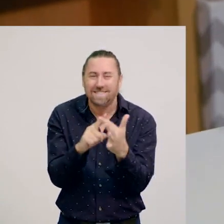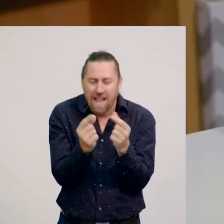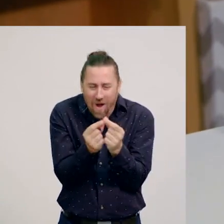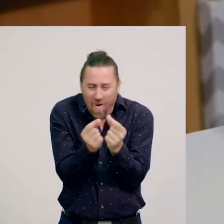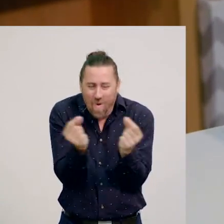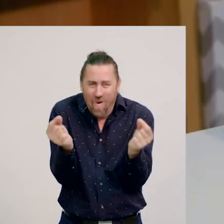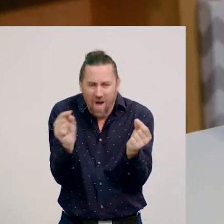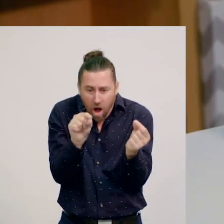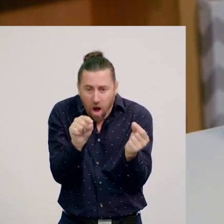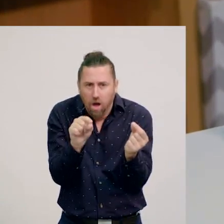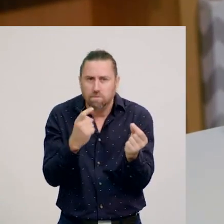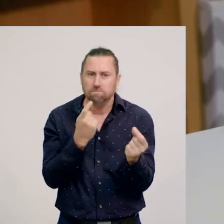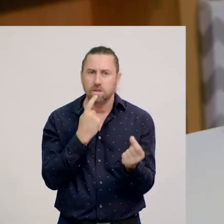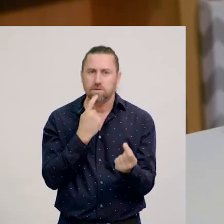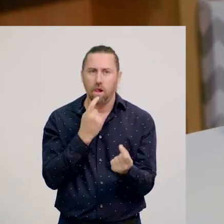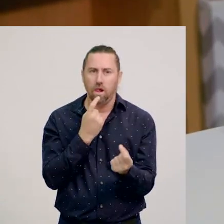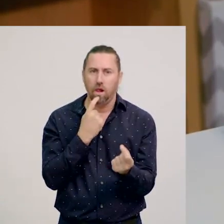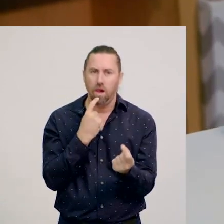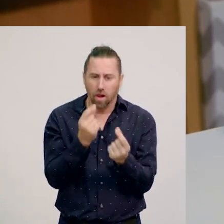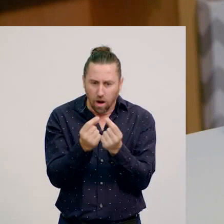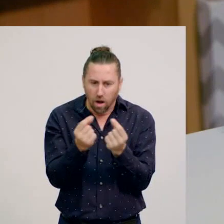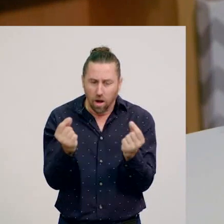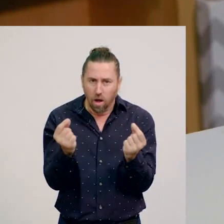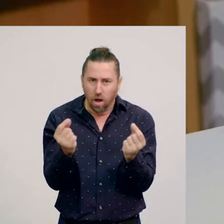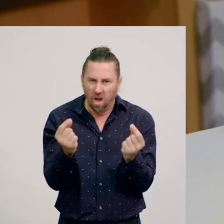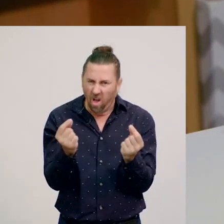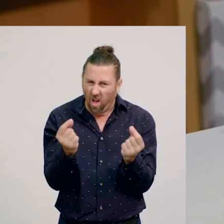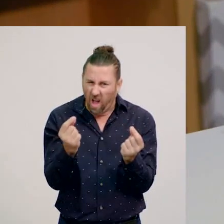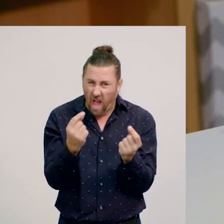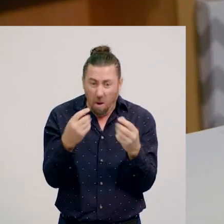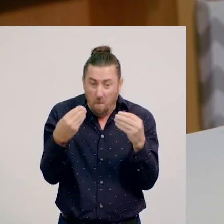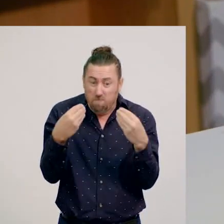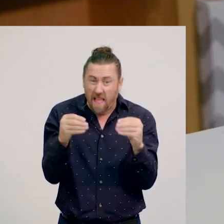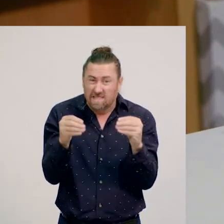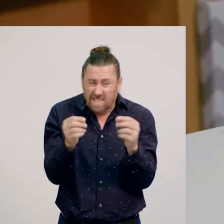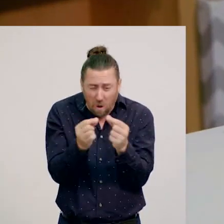And it’s made of metal because a piece of plastic that thin wouldn’t be very strong.